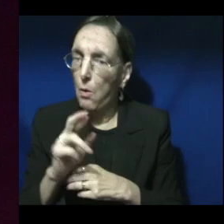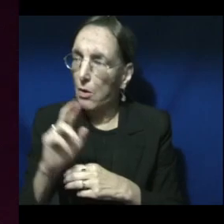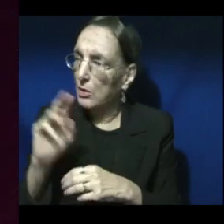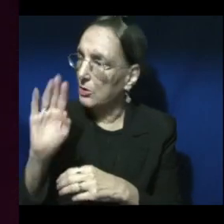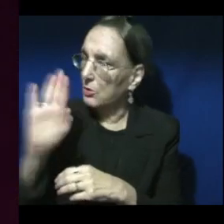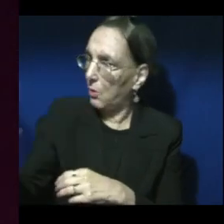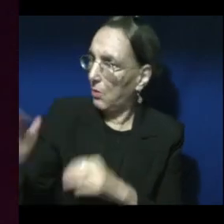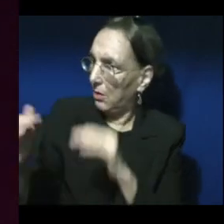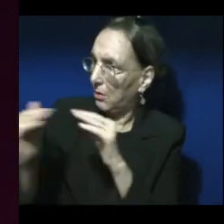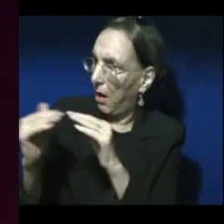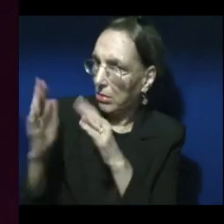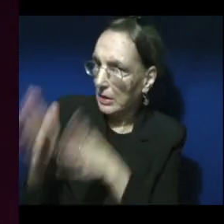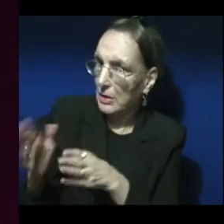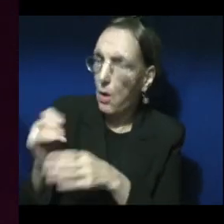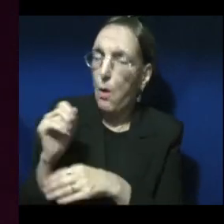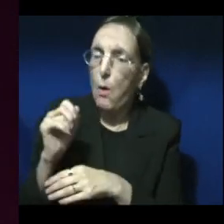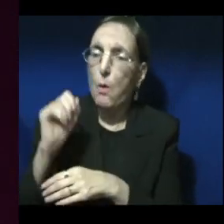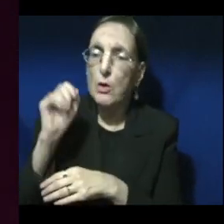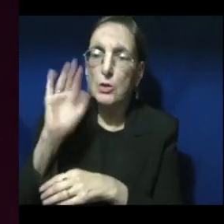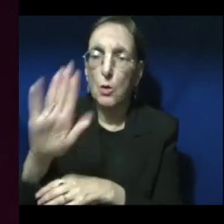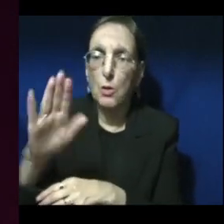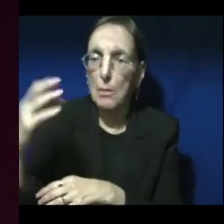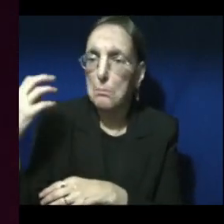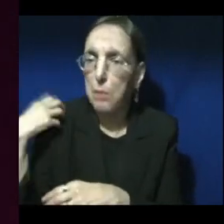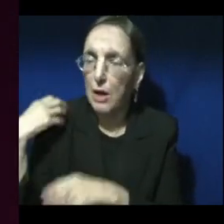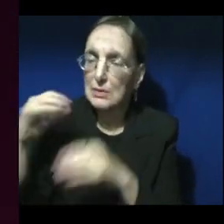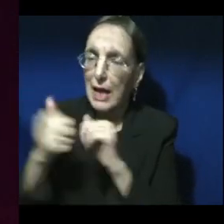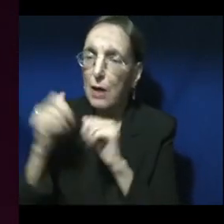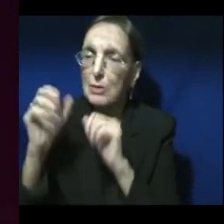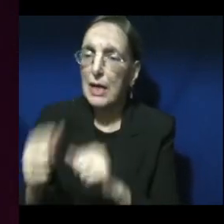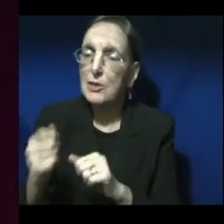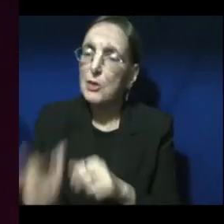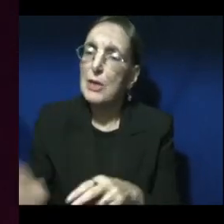our impact by understanding how language works? That’s what we’re going to talk about today.